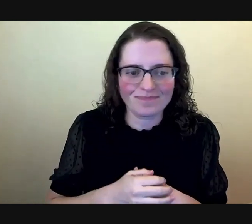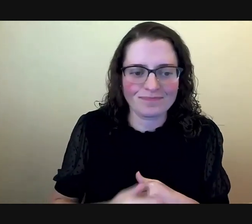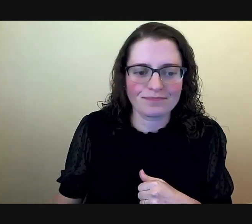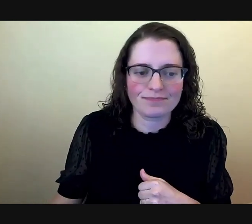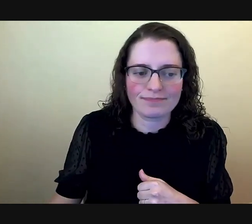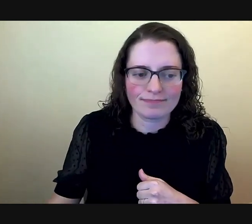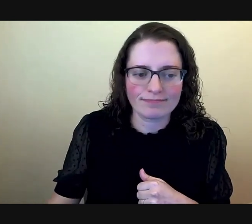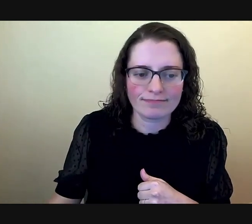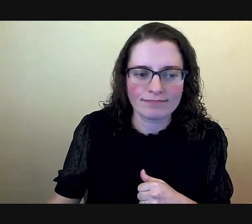All right, next slide.